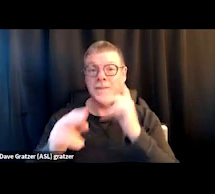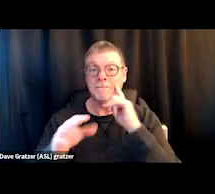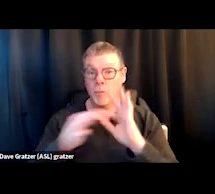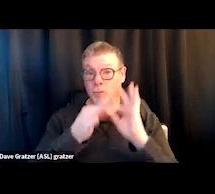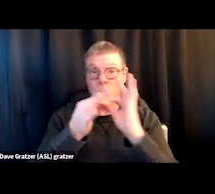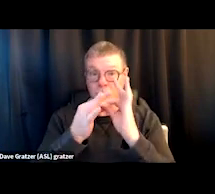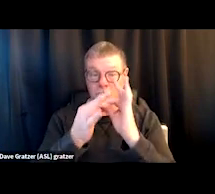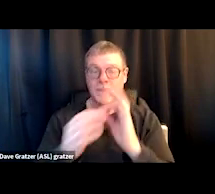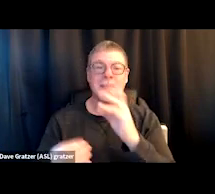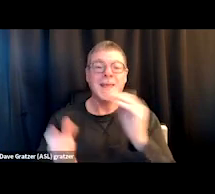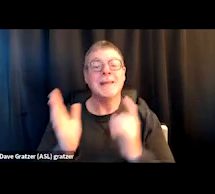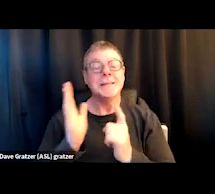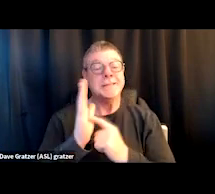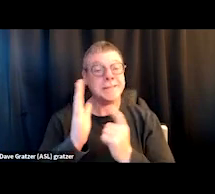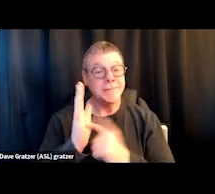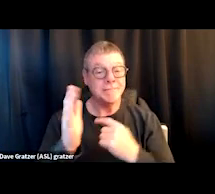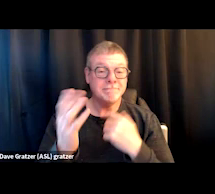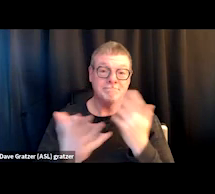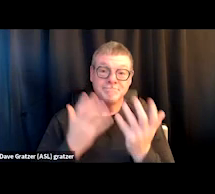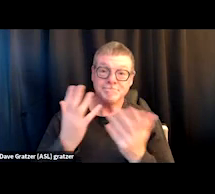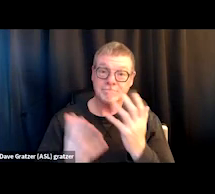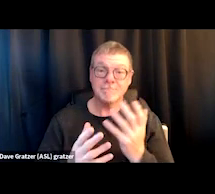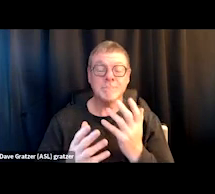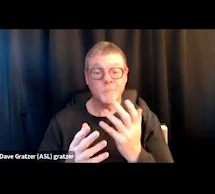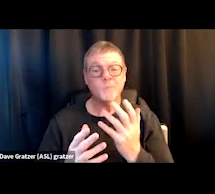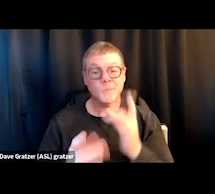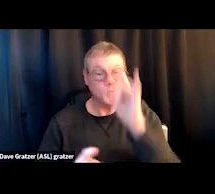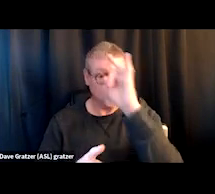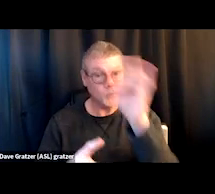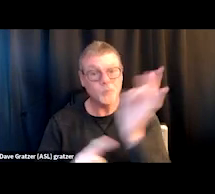and sometimes they had a bit of a notorious reputation